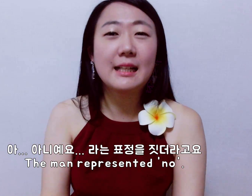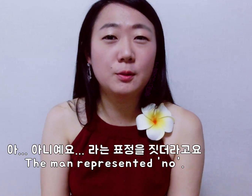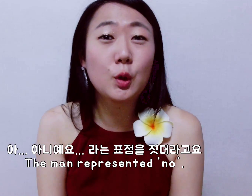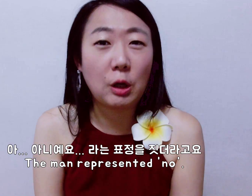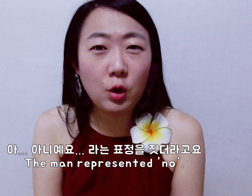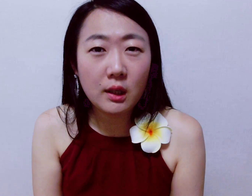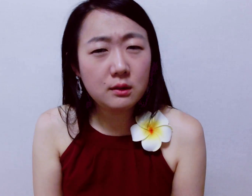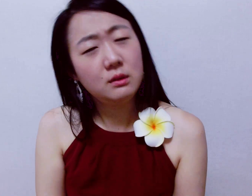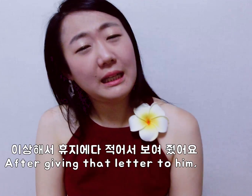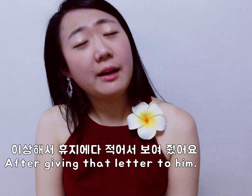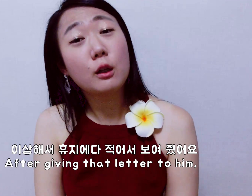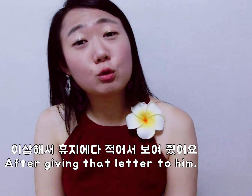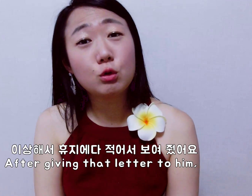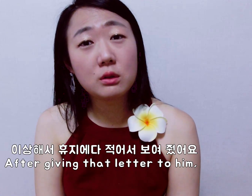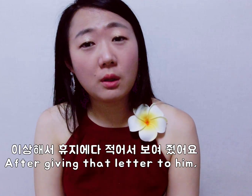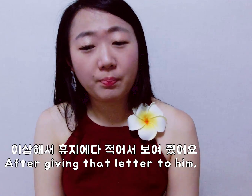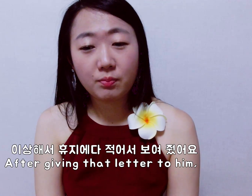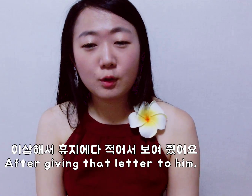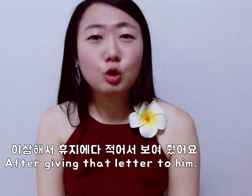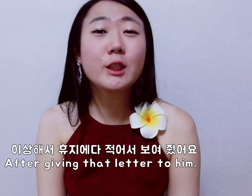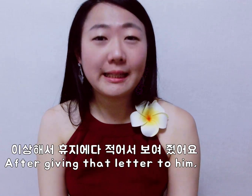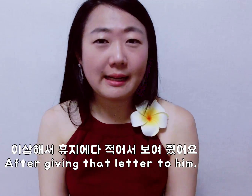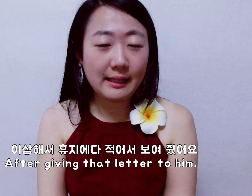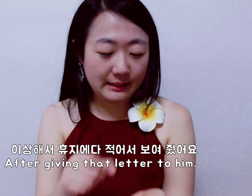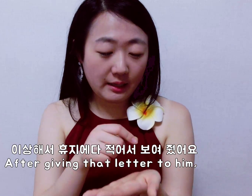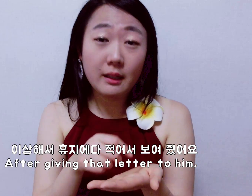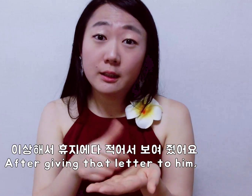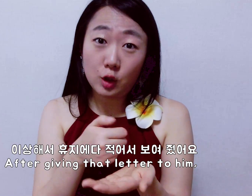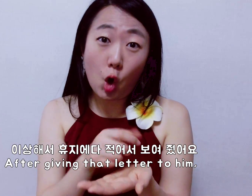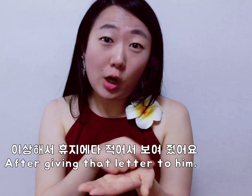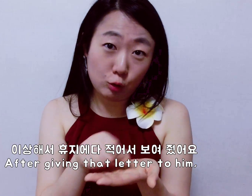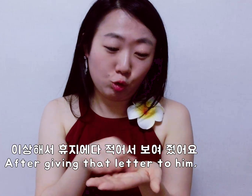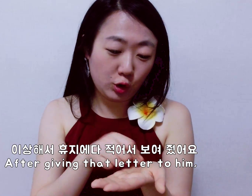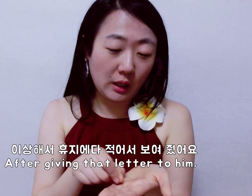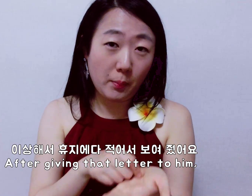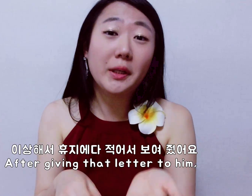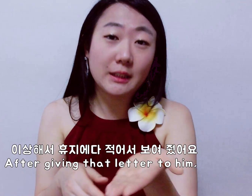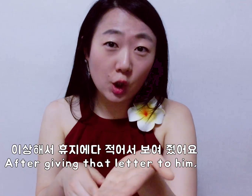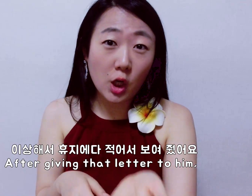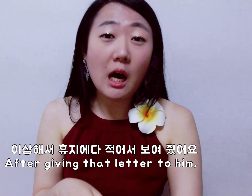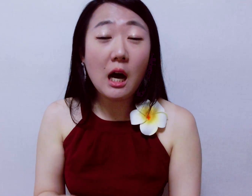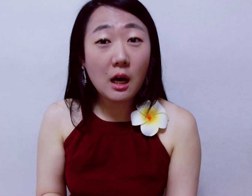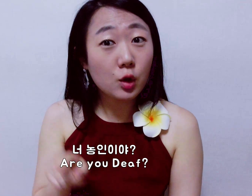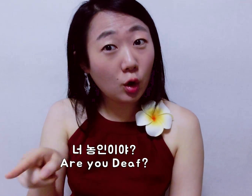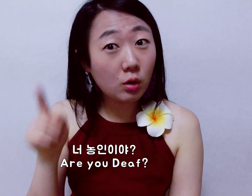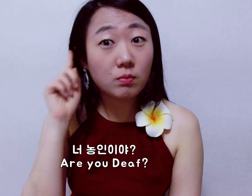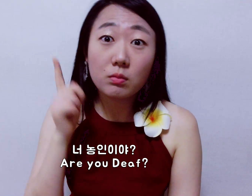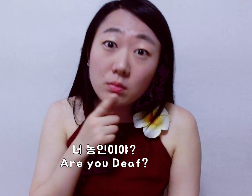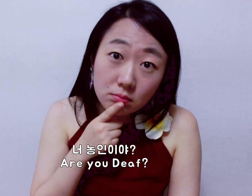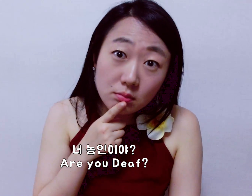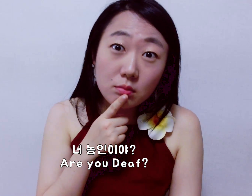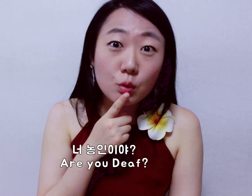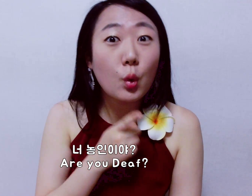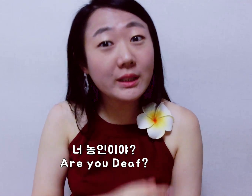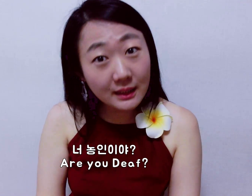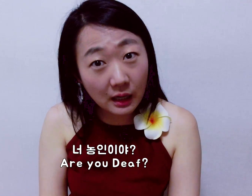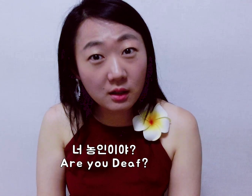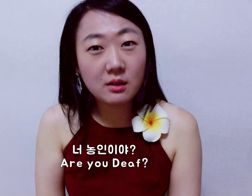and we are deaf저희를 쉽게 기억할수 있었구나 라는 것을 ! 삭제 they can